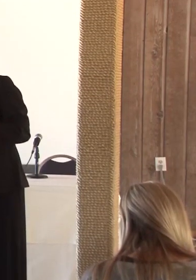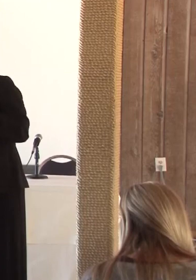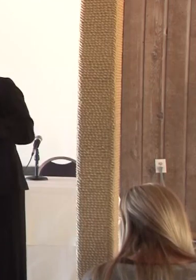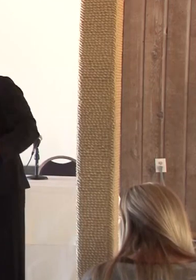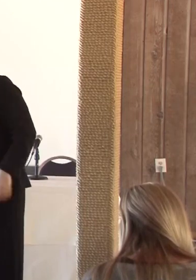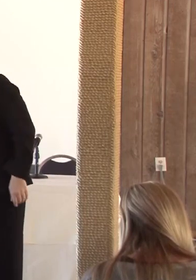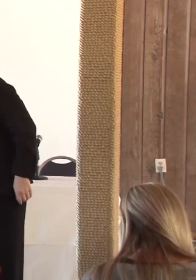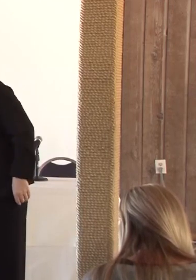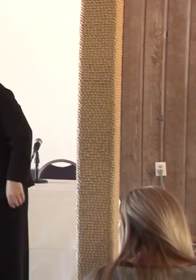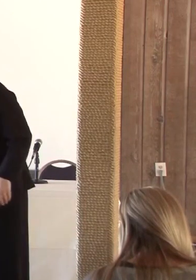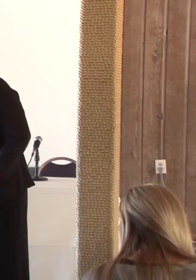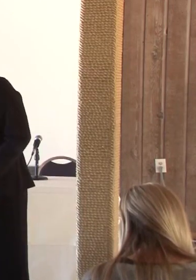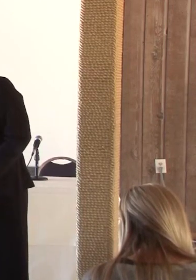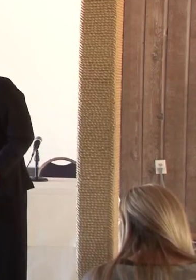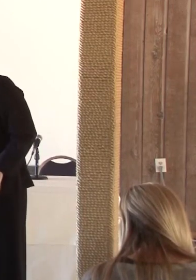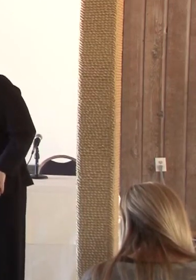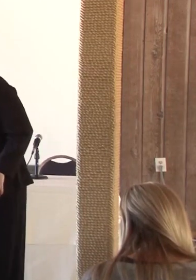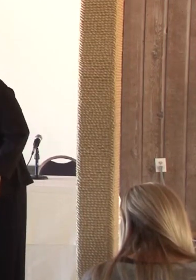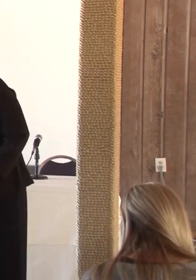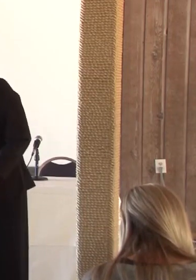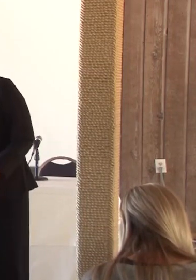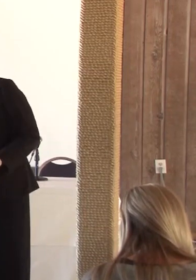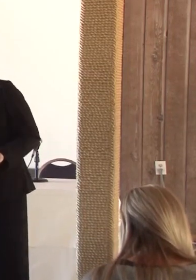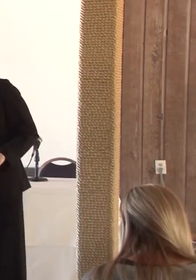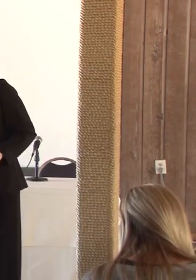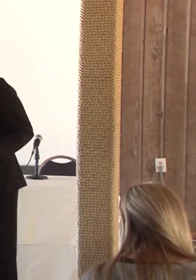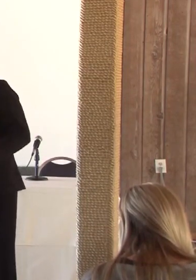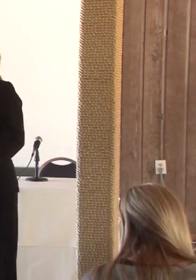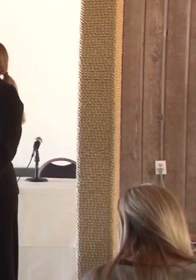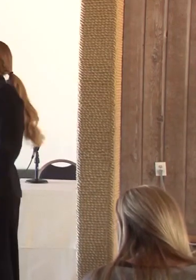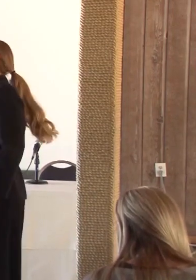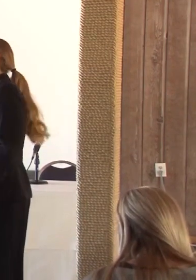now it's in our hearts and I want to say the same to you. So thank you